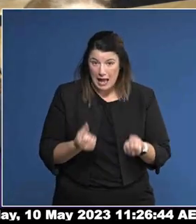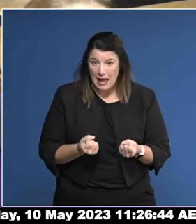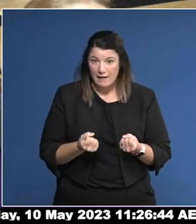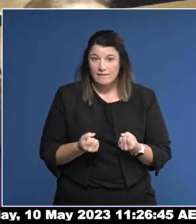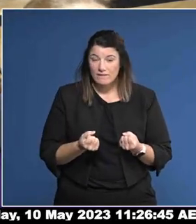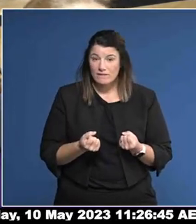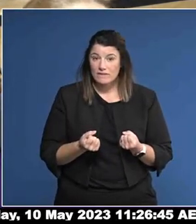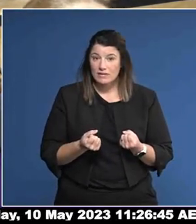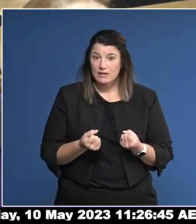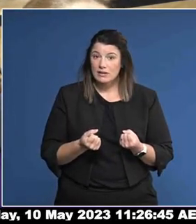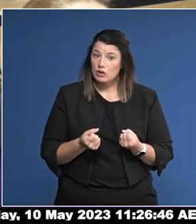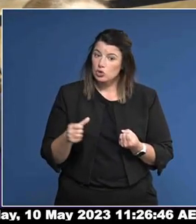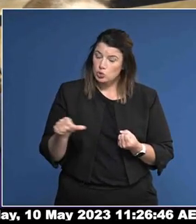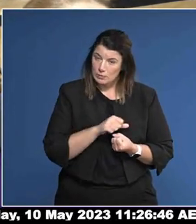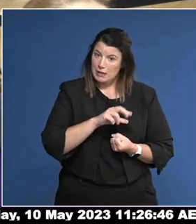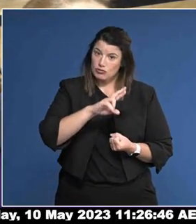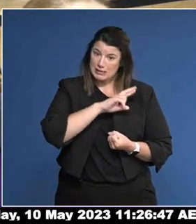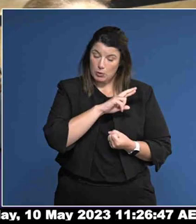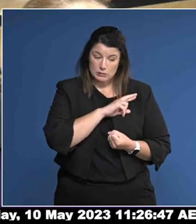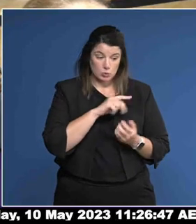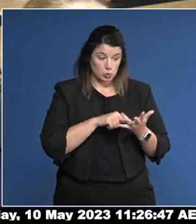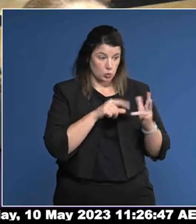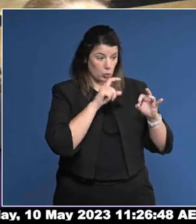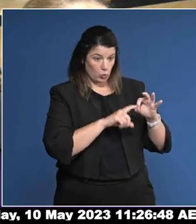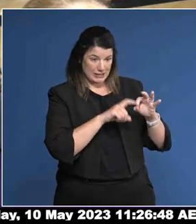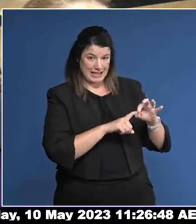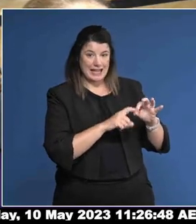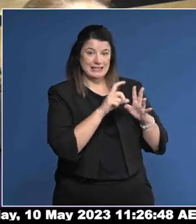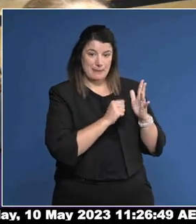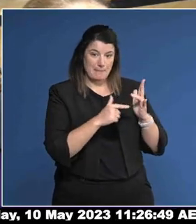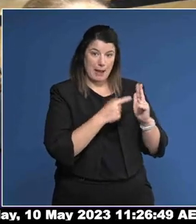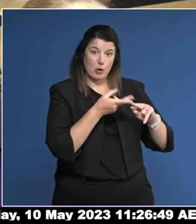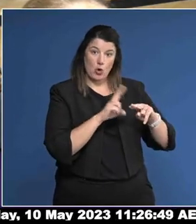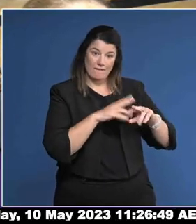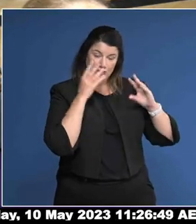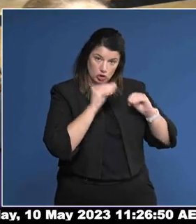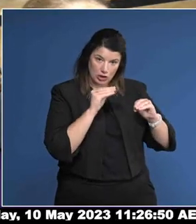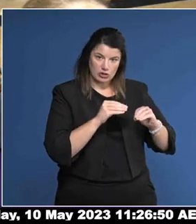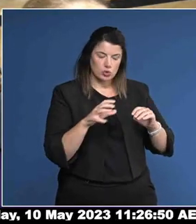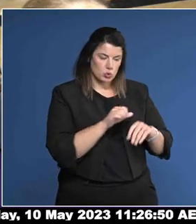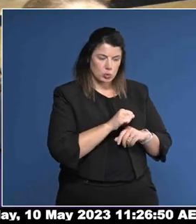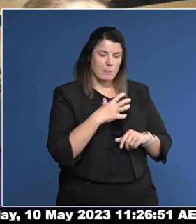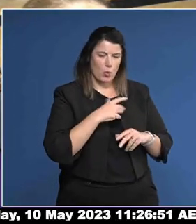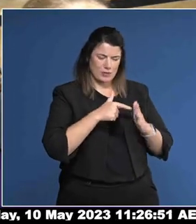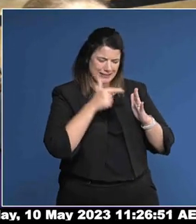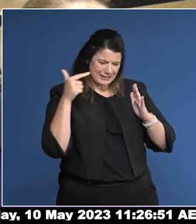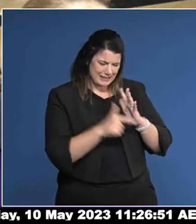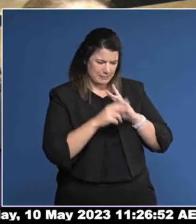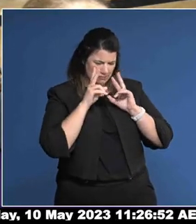Queensland Department of Education in conducting a much more detailed review that